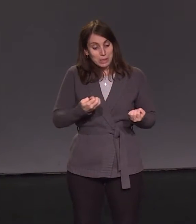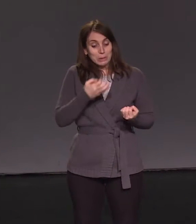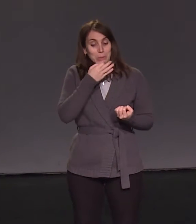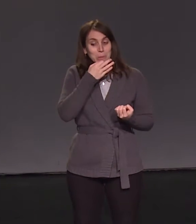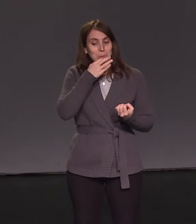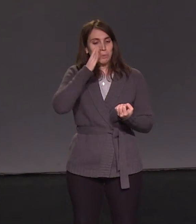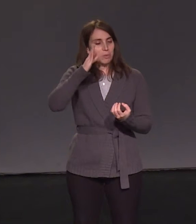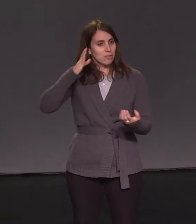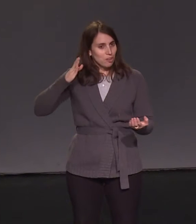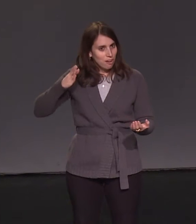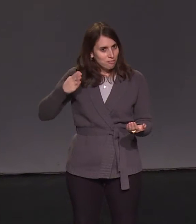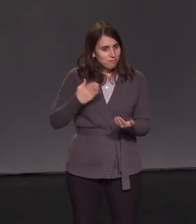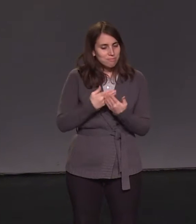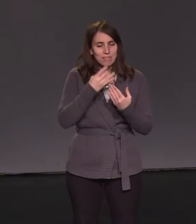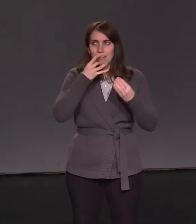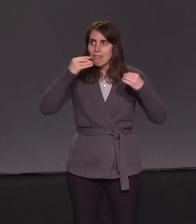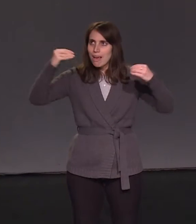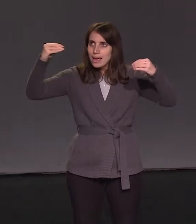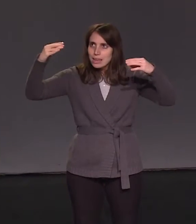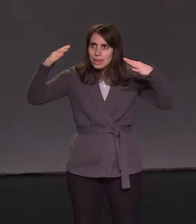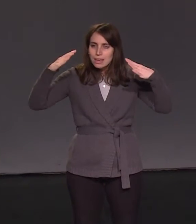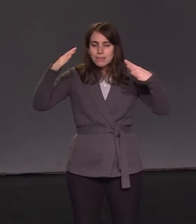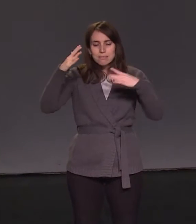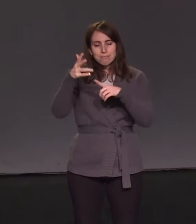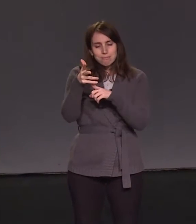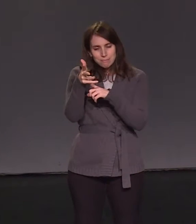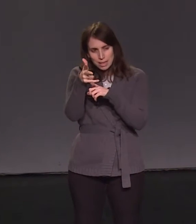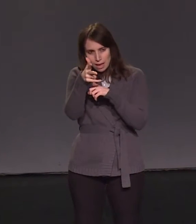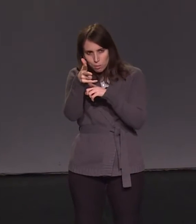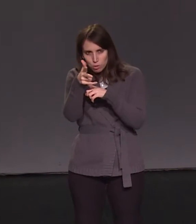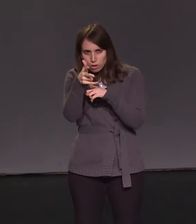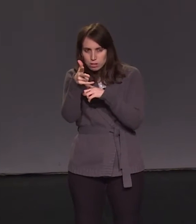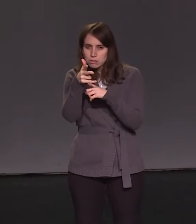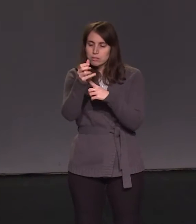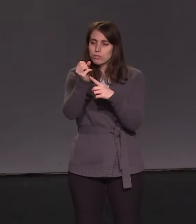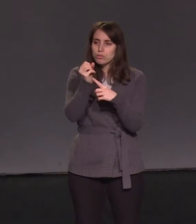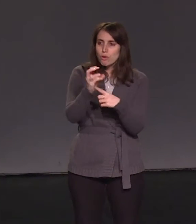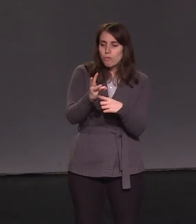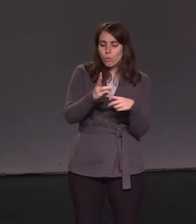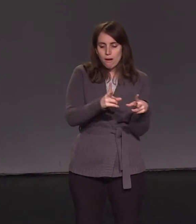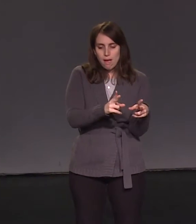So we have lighting equipment, we have cameras, we have software, we have editing equipment,